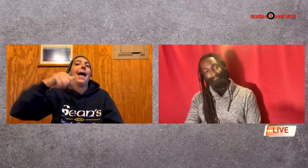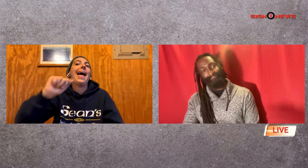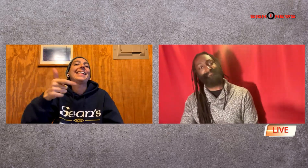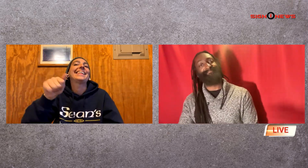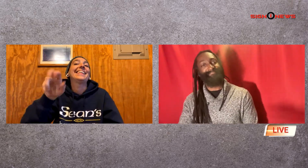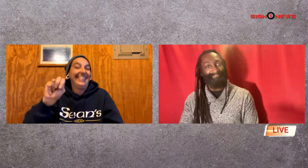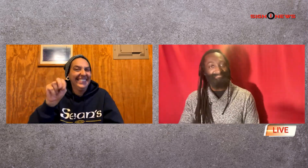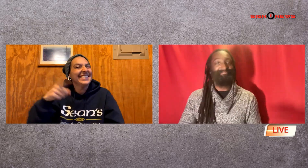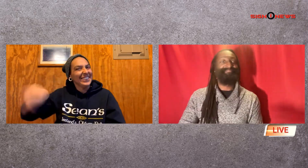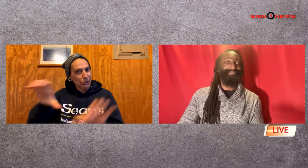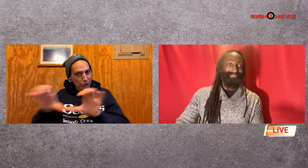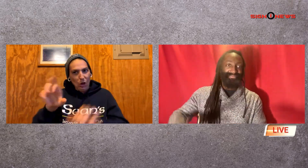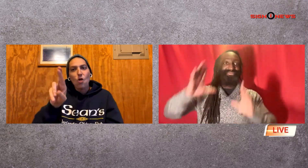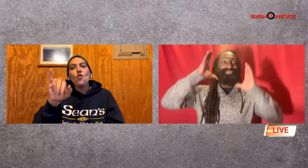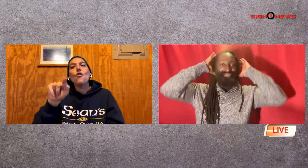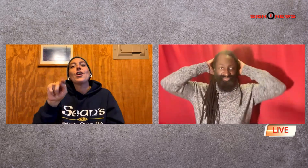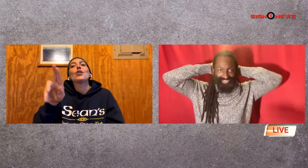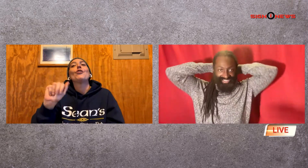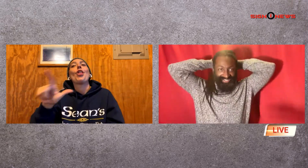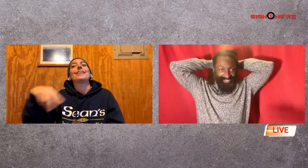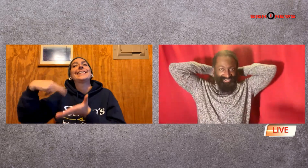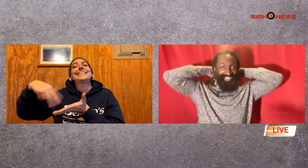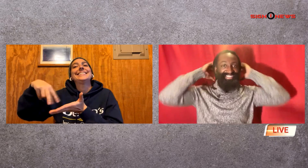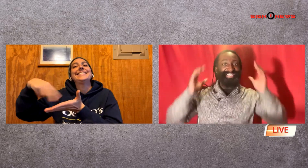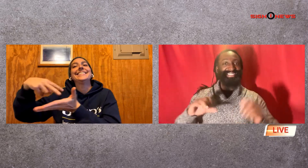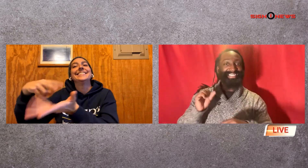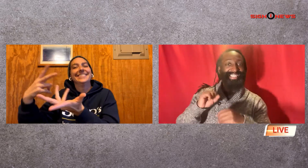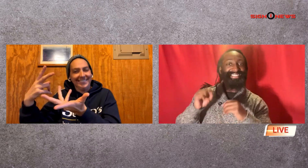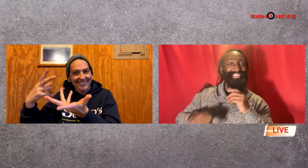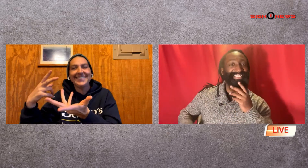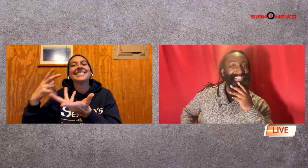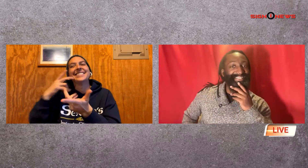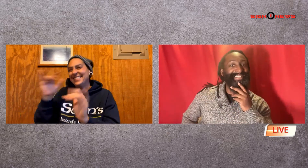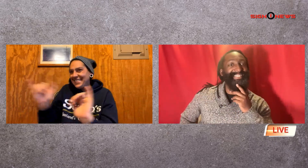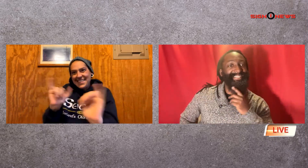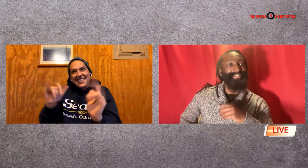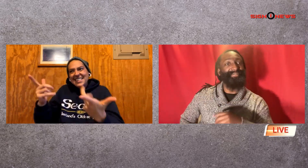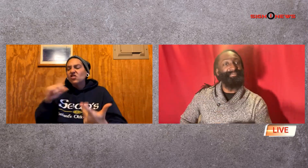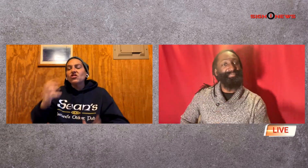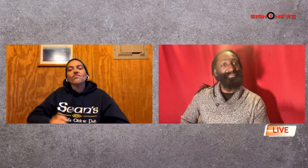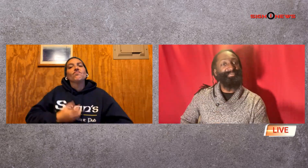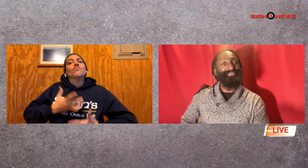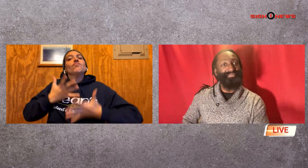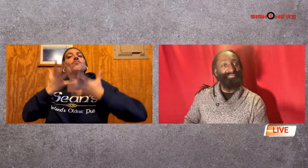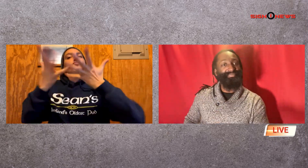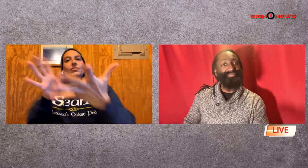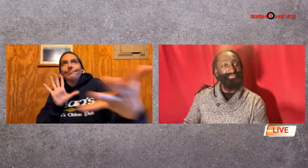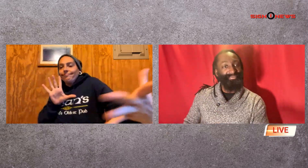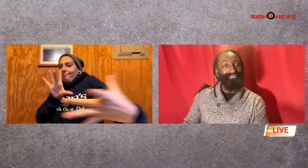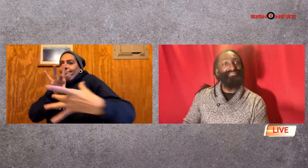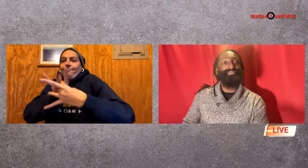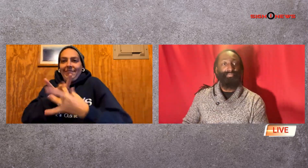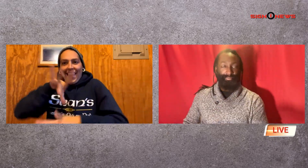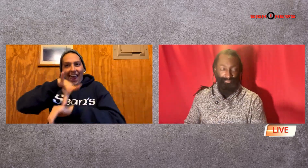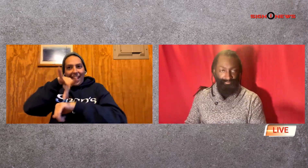most of them were pagan ritual dances it's kind of the same thing and you connect with